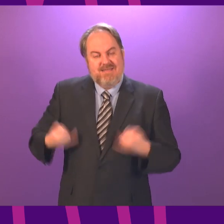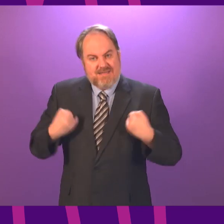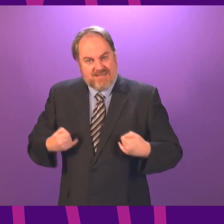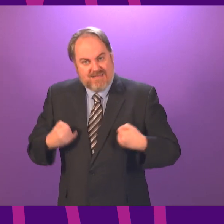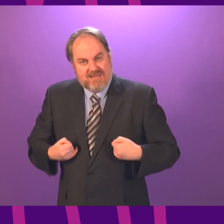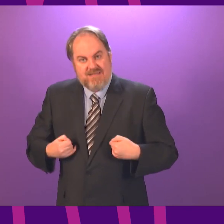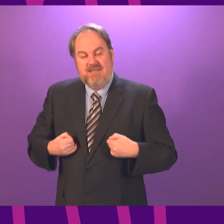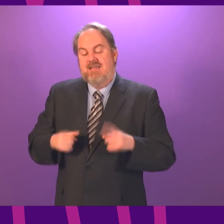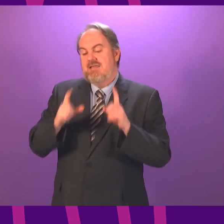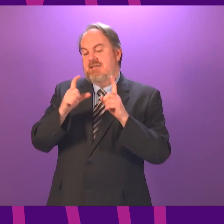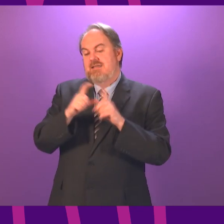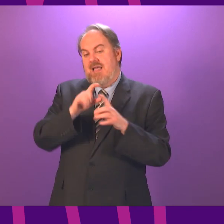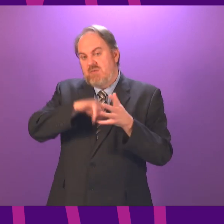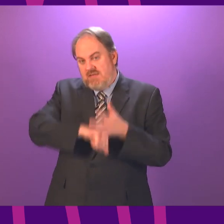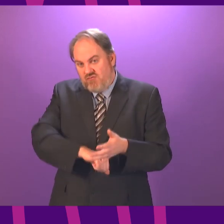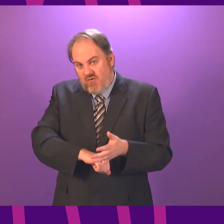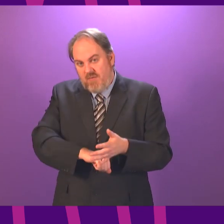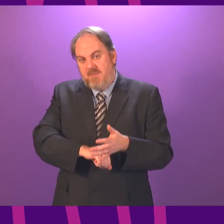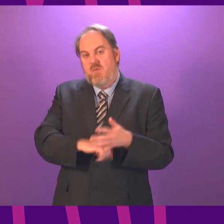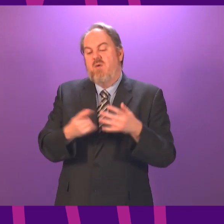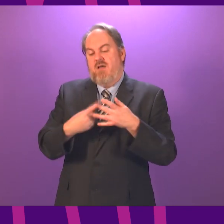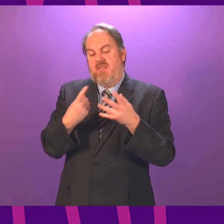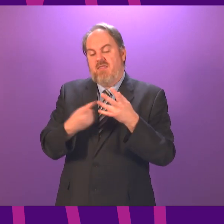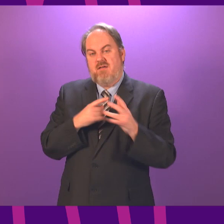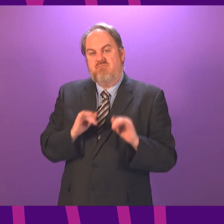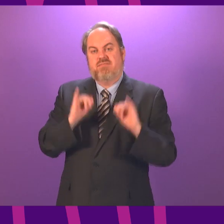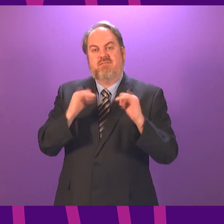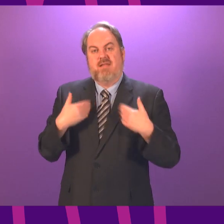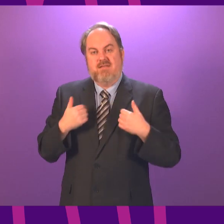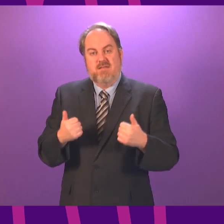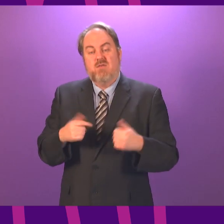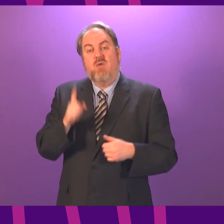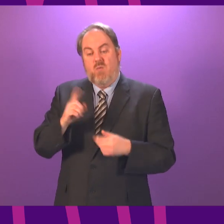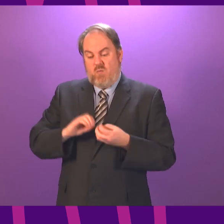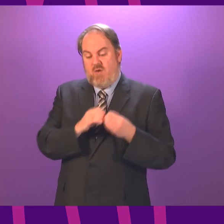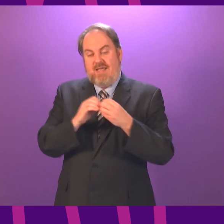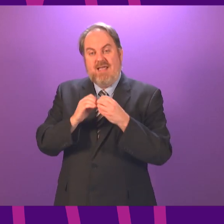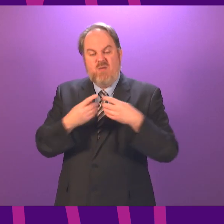liver disease. However, the model was developed using death and hospitalisation data from